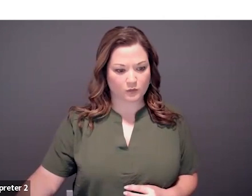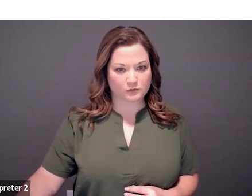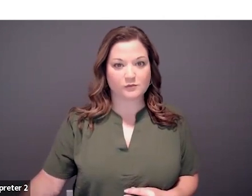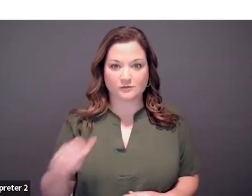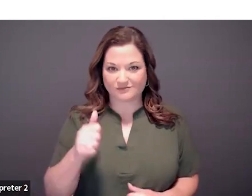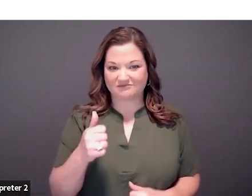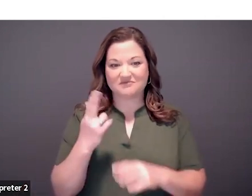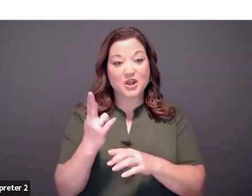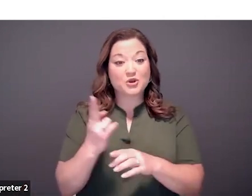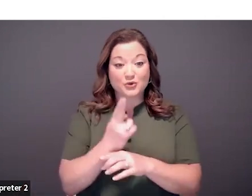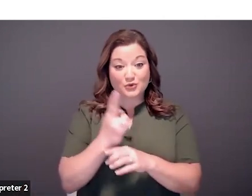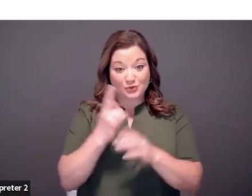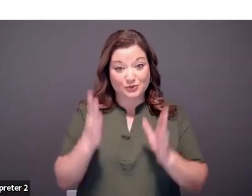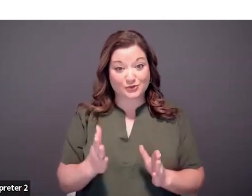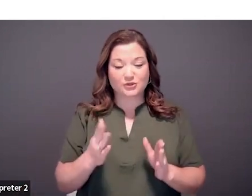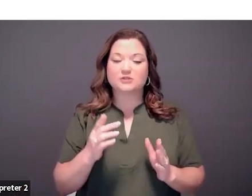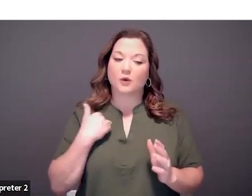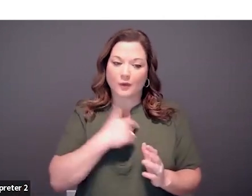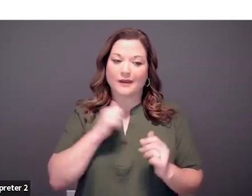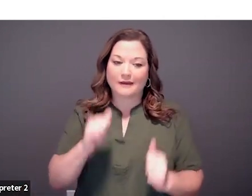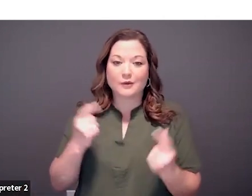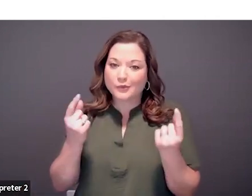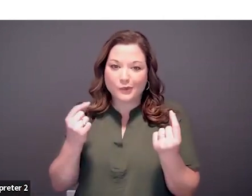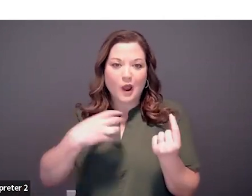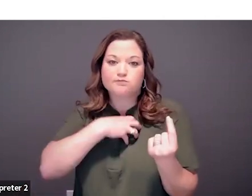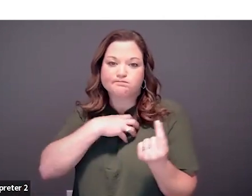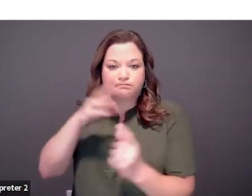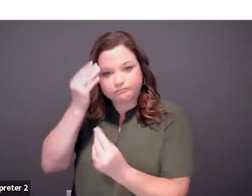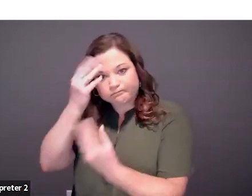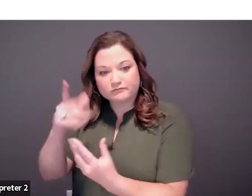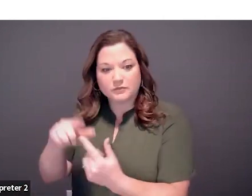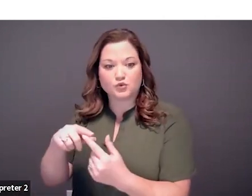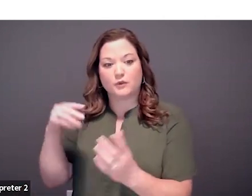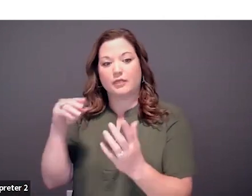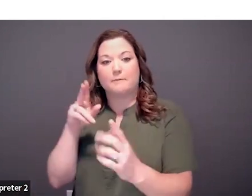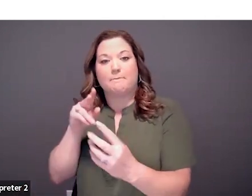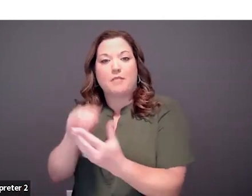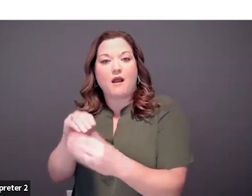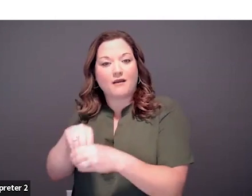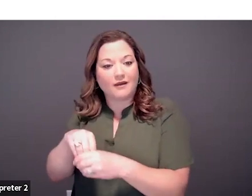This does require PHP knowledge and then it requires us to find and copy